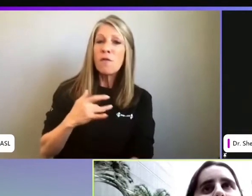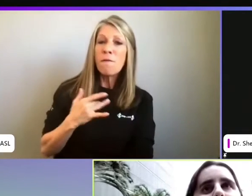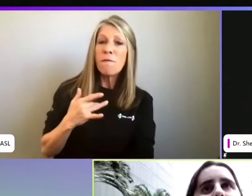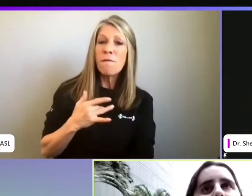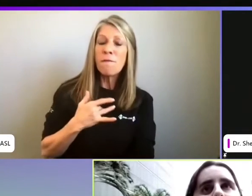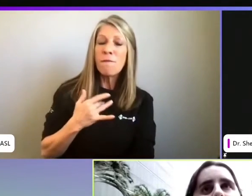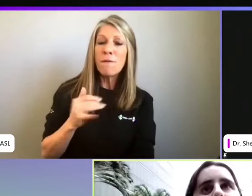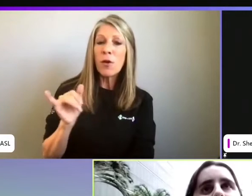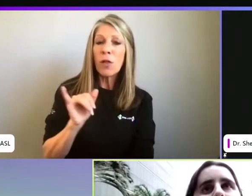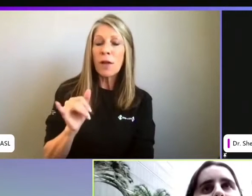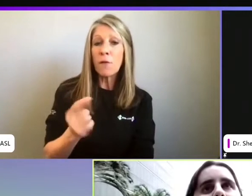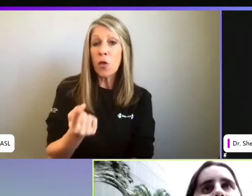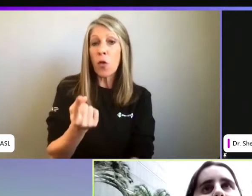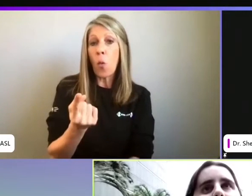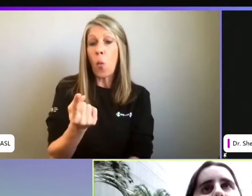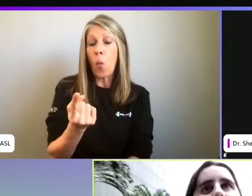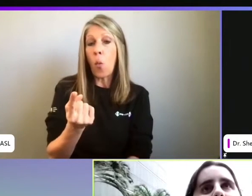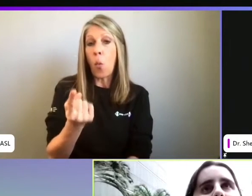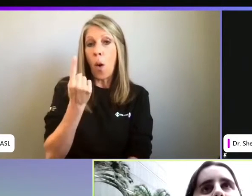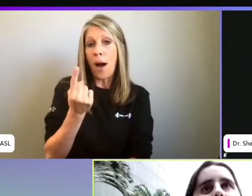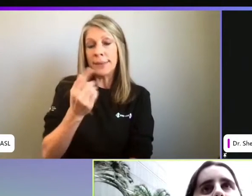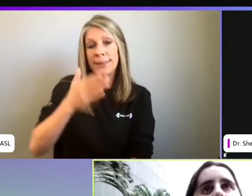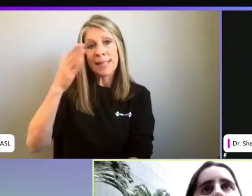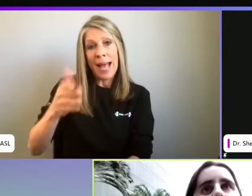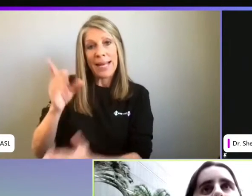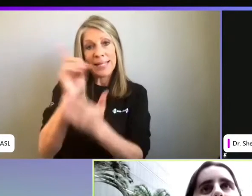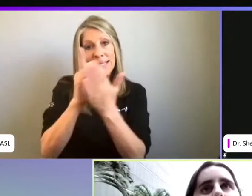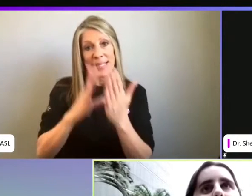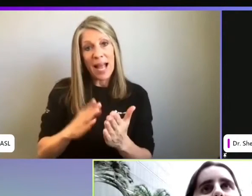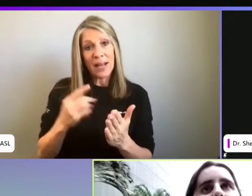to do next and what to produce next, and the